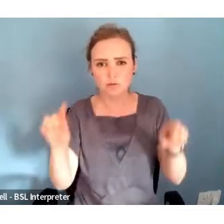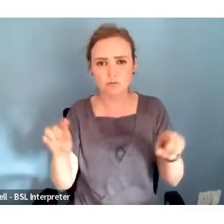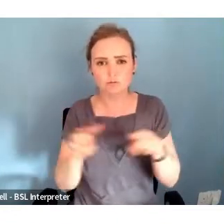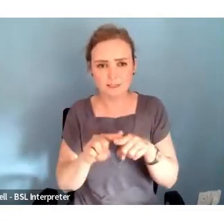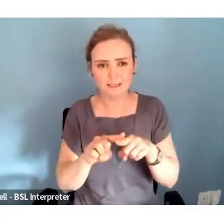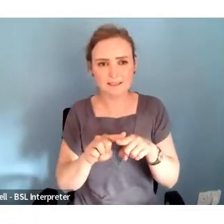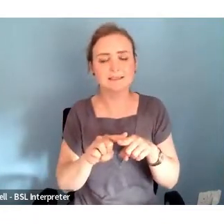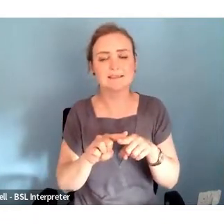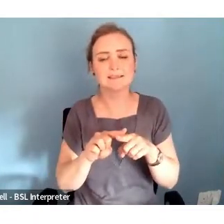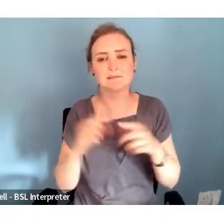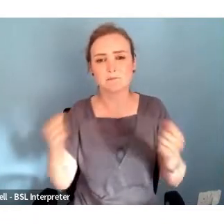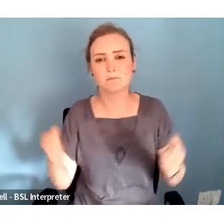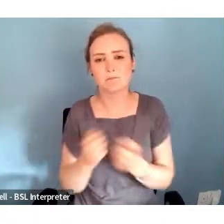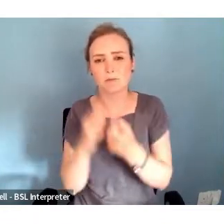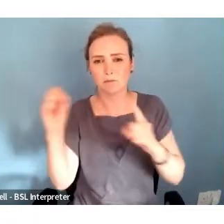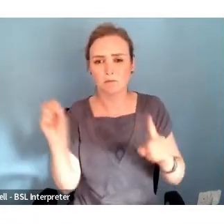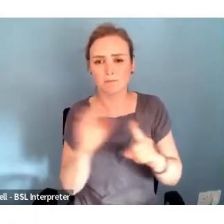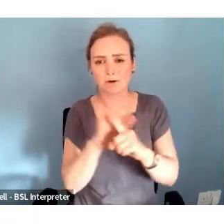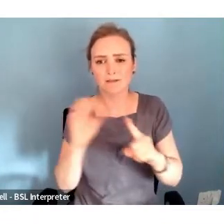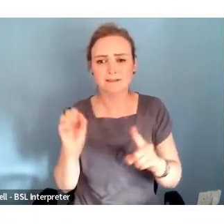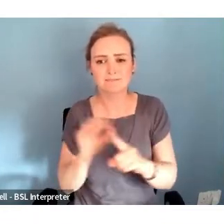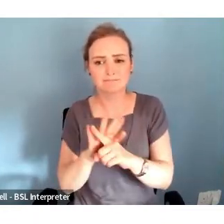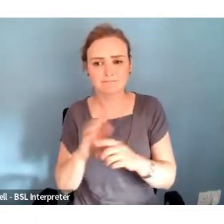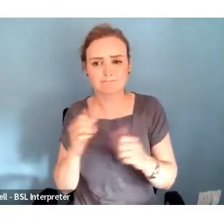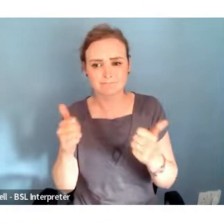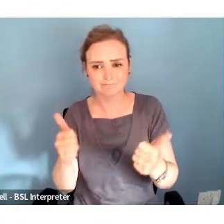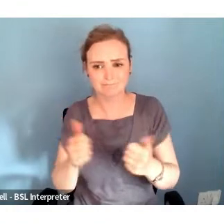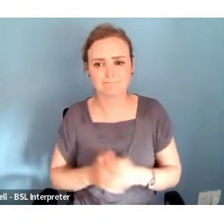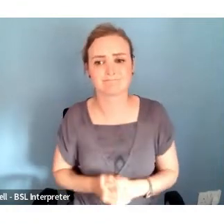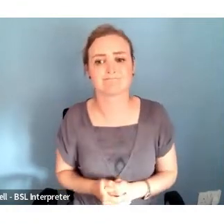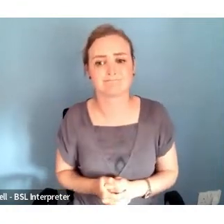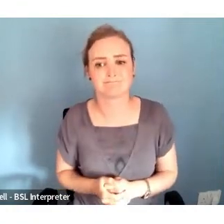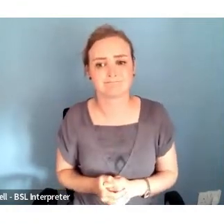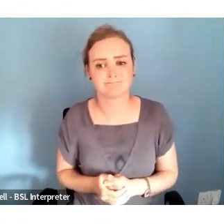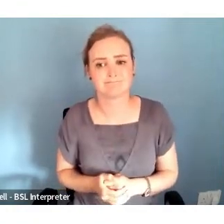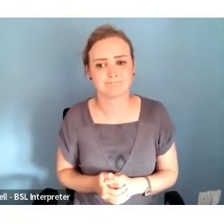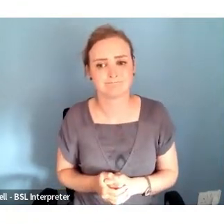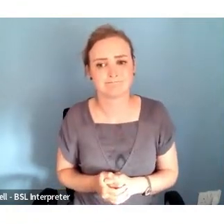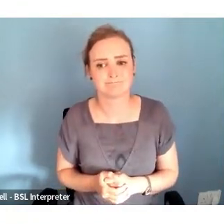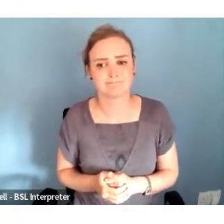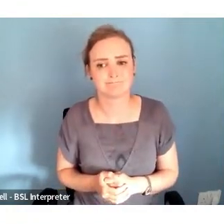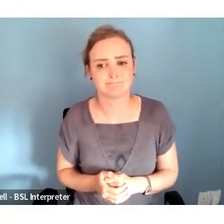about five minutes ago, so let's see if it work s no. Looks as though it might be. Actually